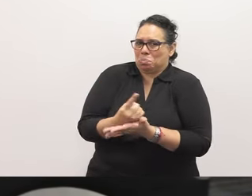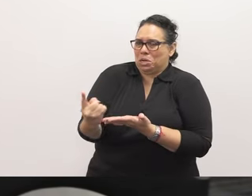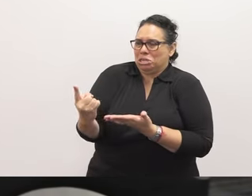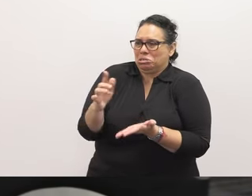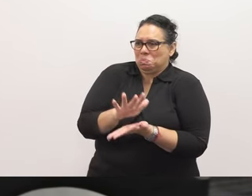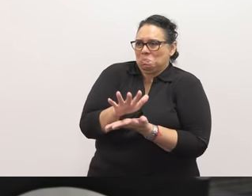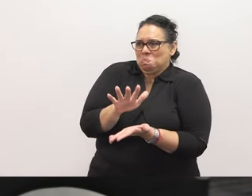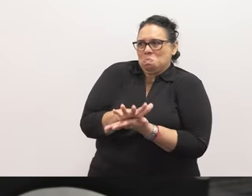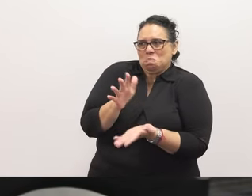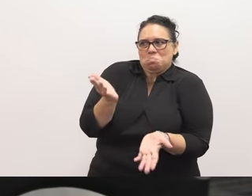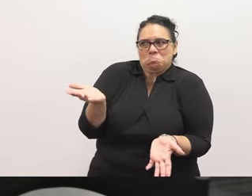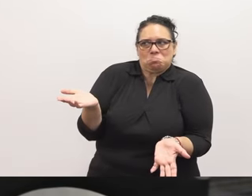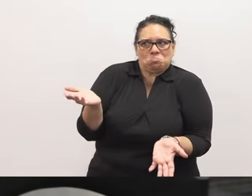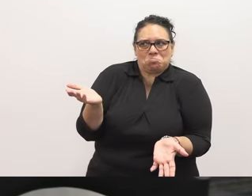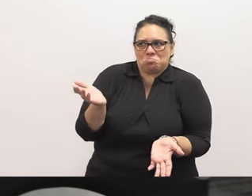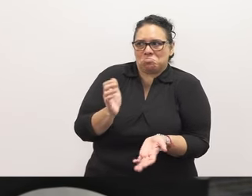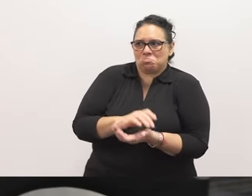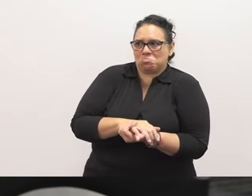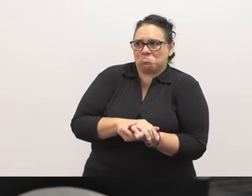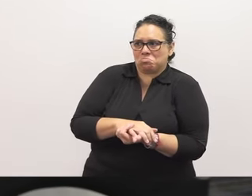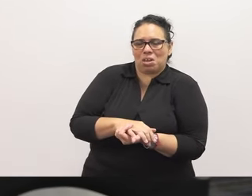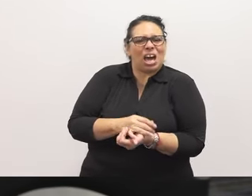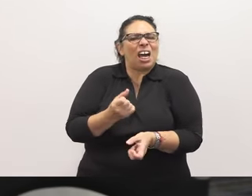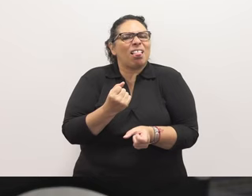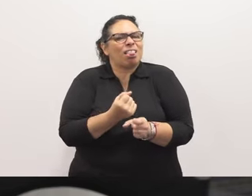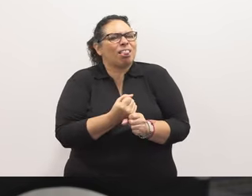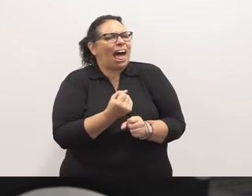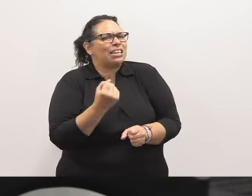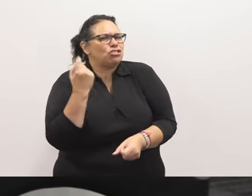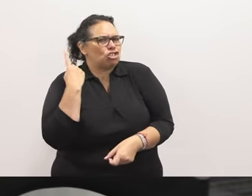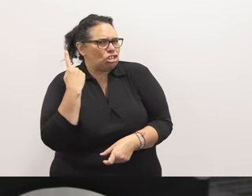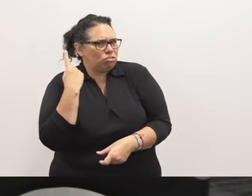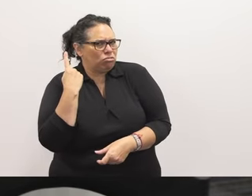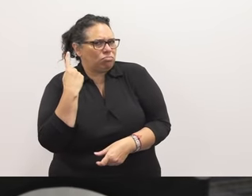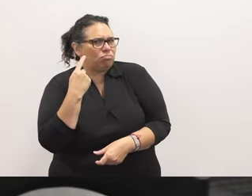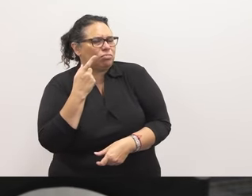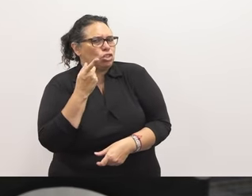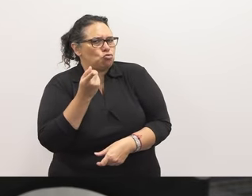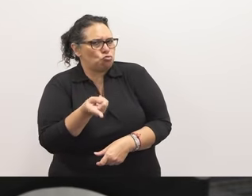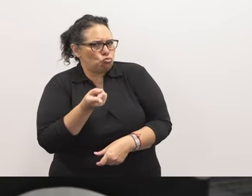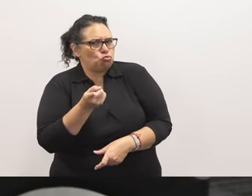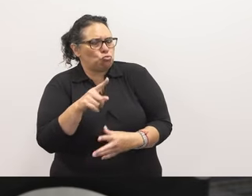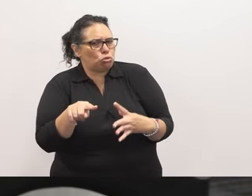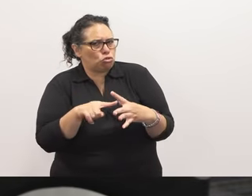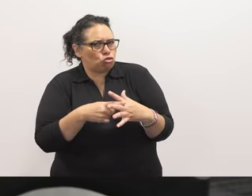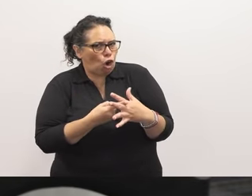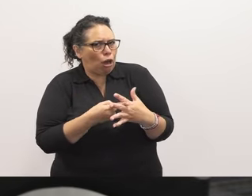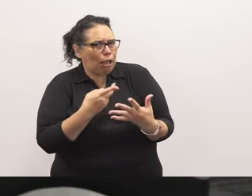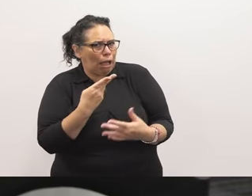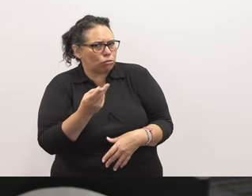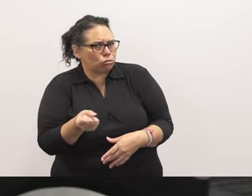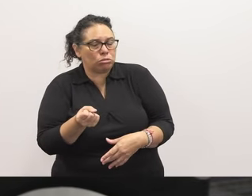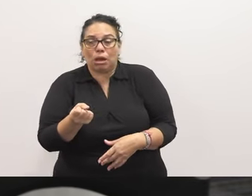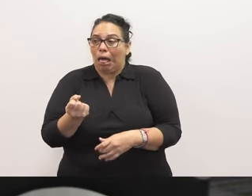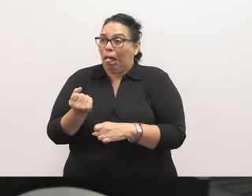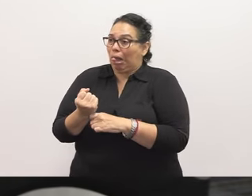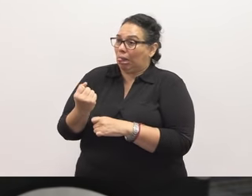So, yeah, I gotta go more intense. [Juan Benitez] What about from last year while you all were starting high school. Last year, there were some people that